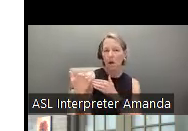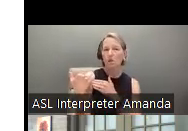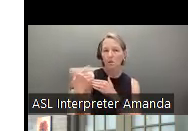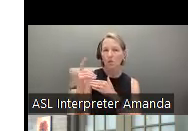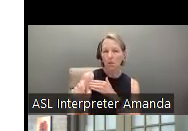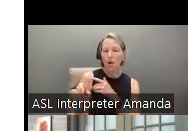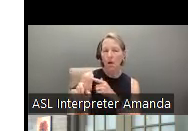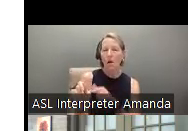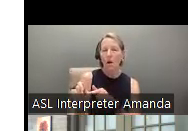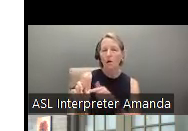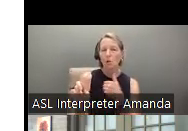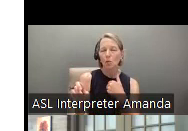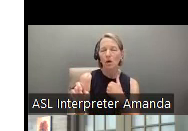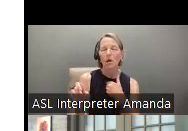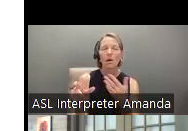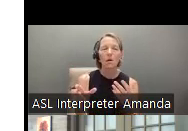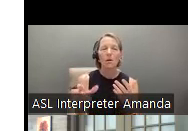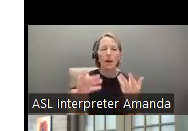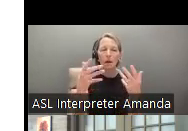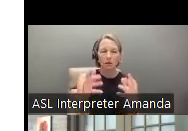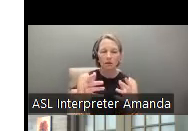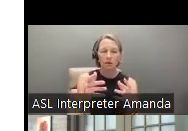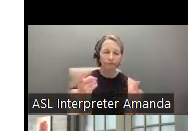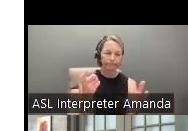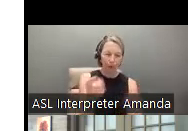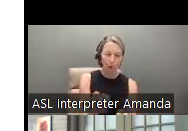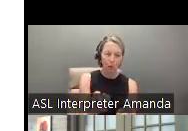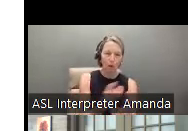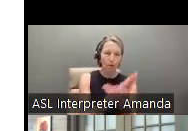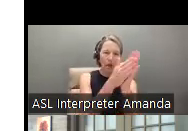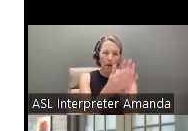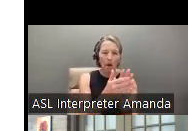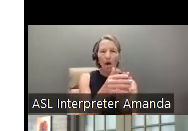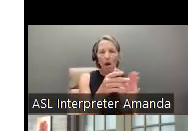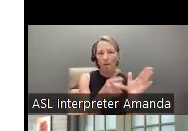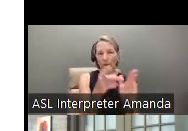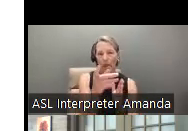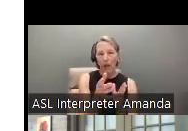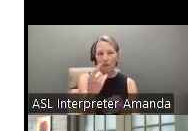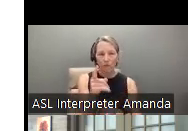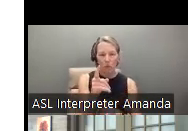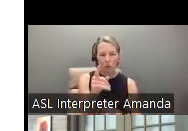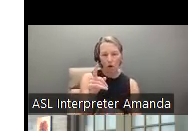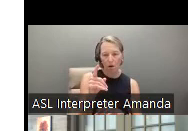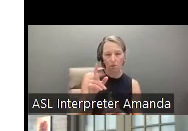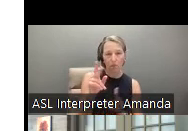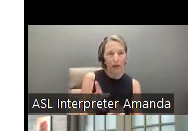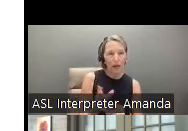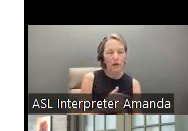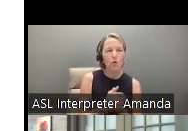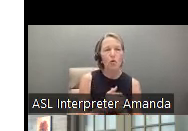you will have once you agree to become a repay serve as a payee for a beneficiary um one of the